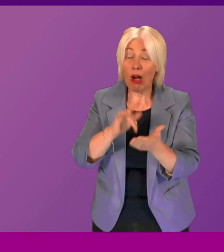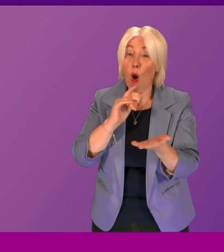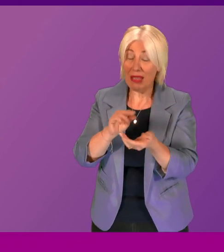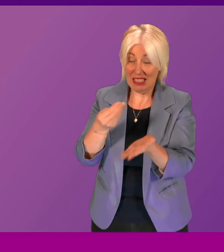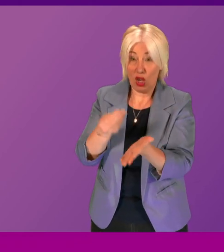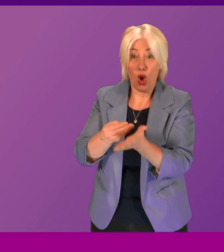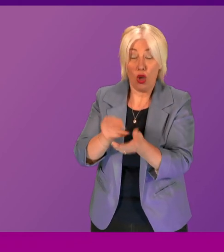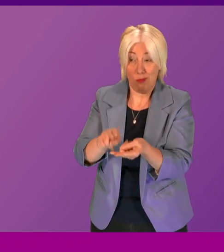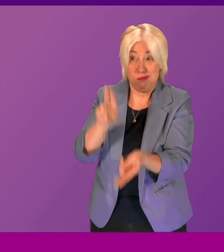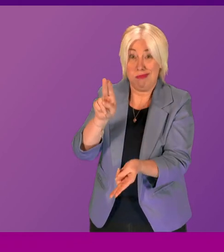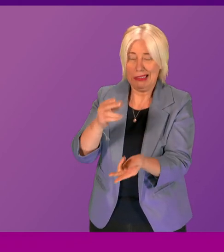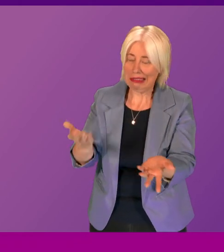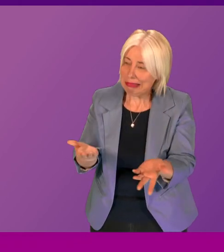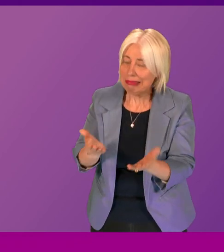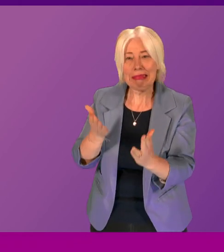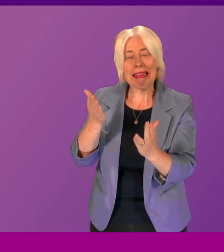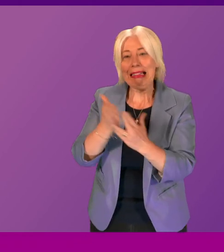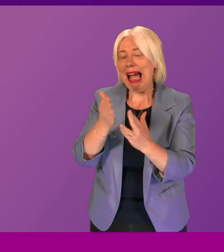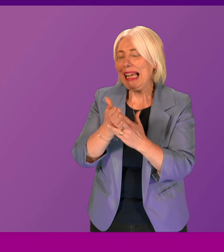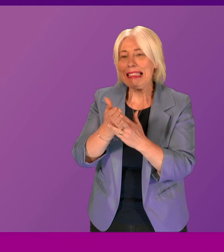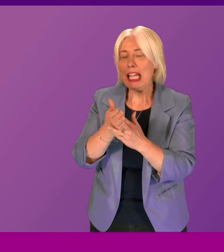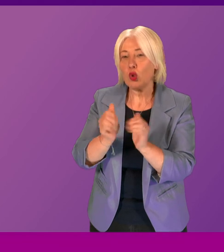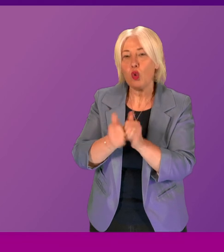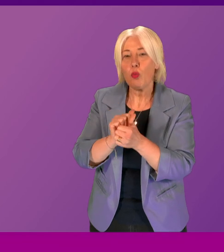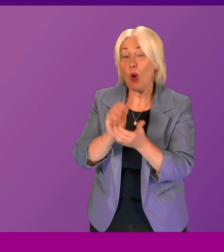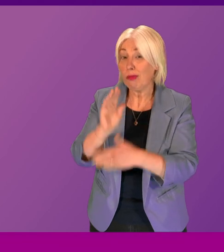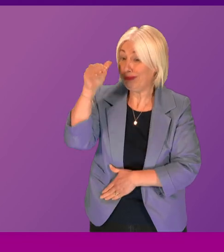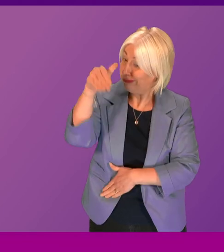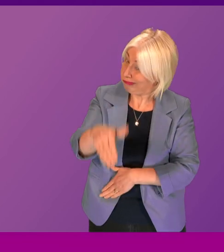Access to sport is on a steep decline.